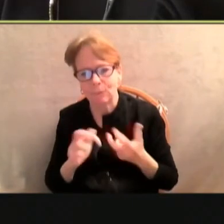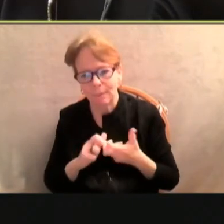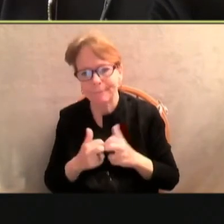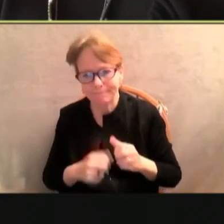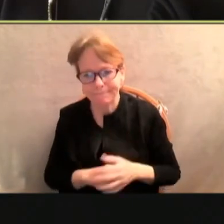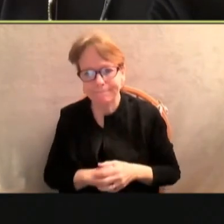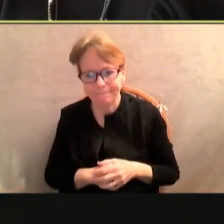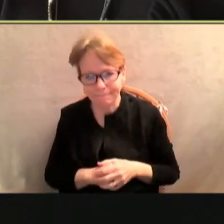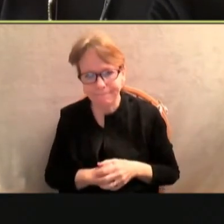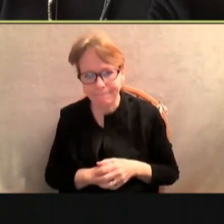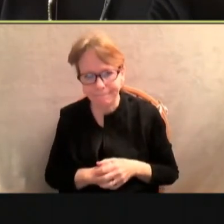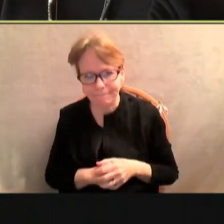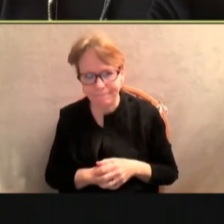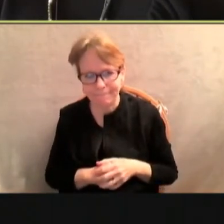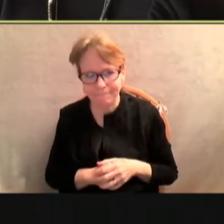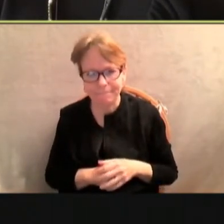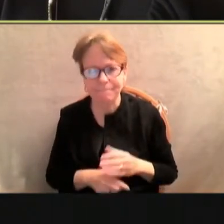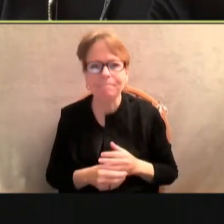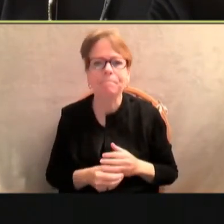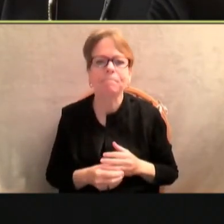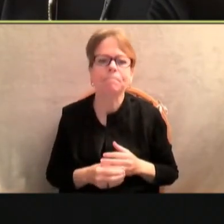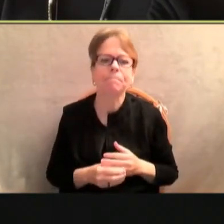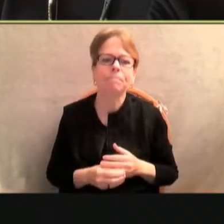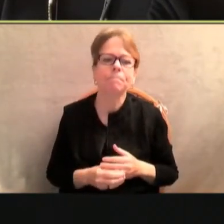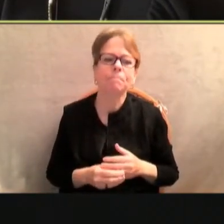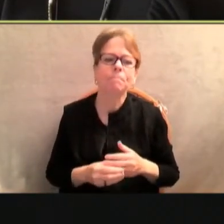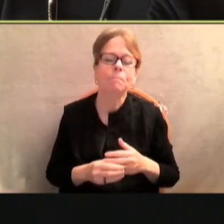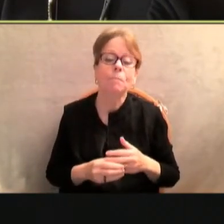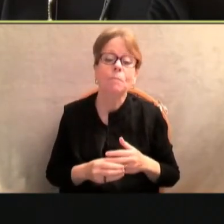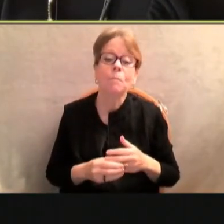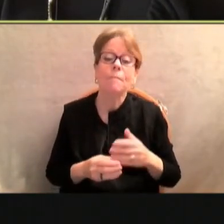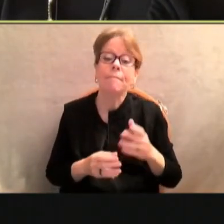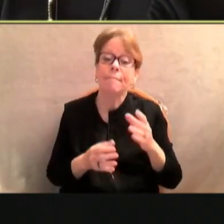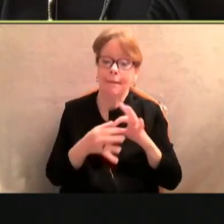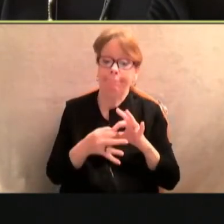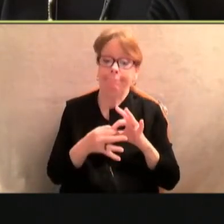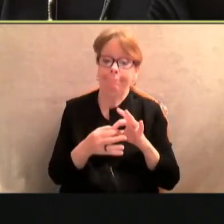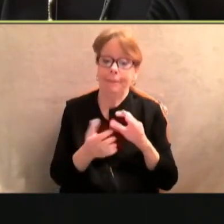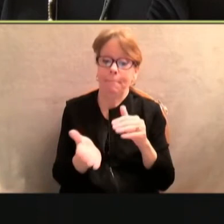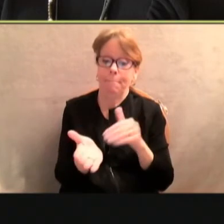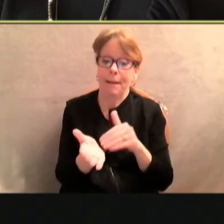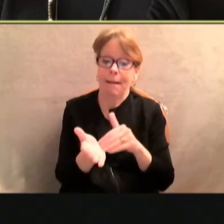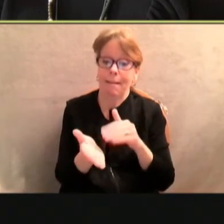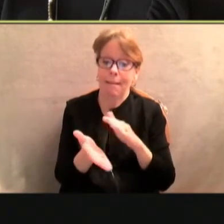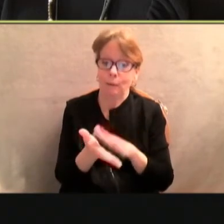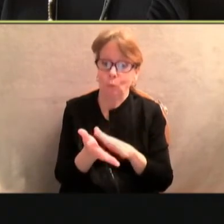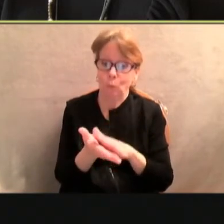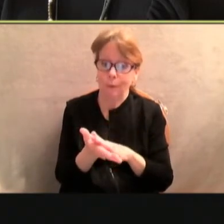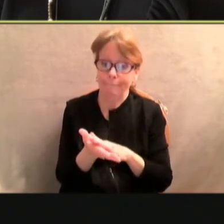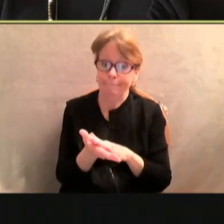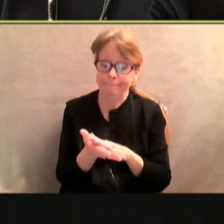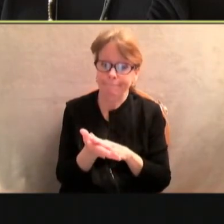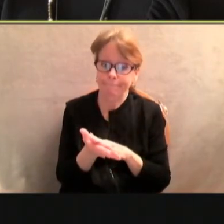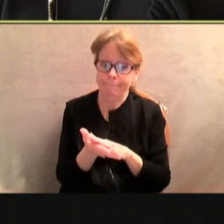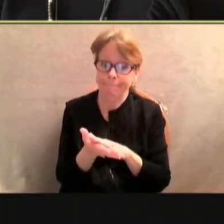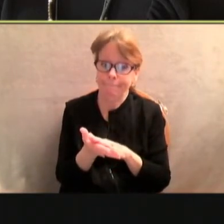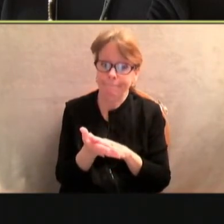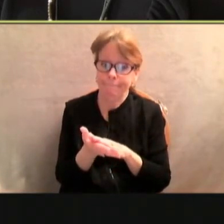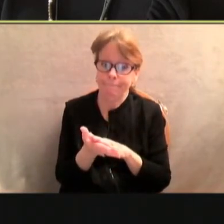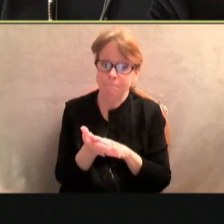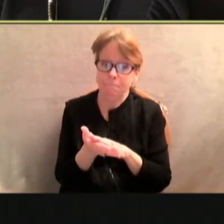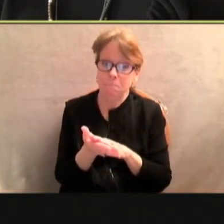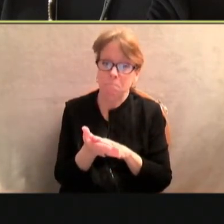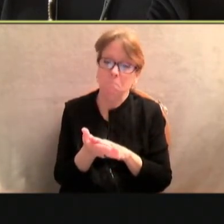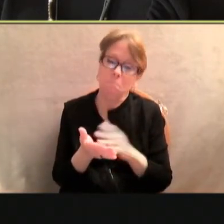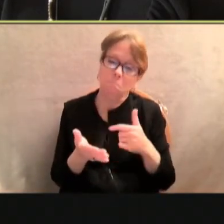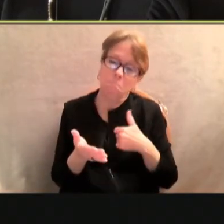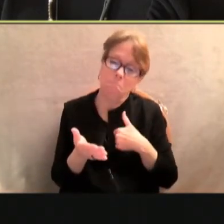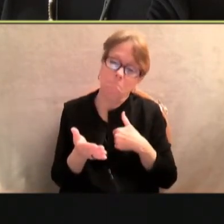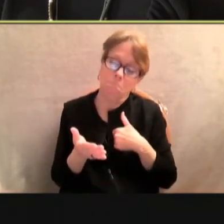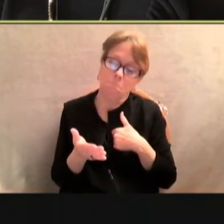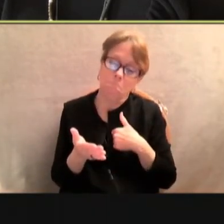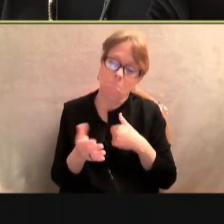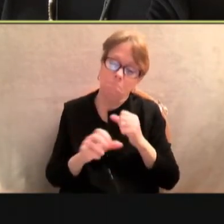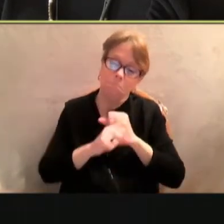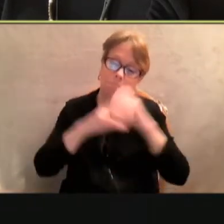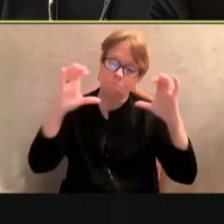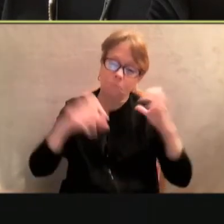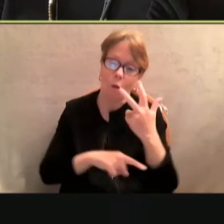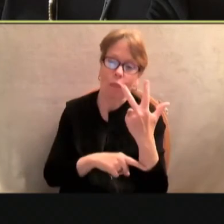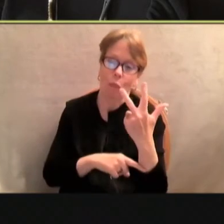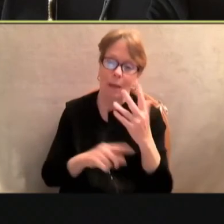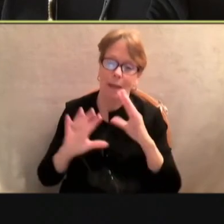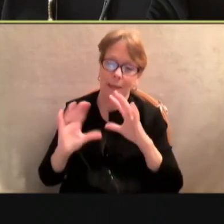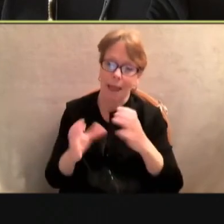So with regards to medical school, there is three categories that I'd like to just cover.